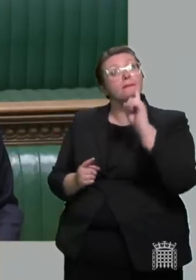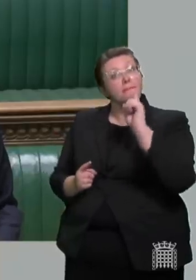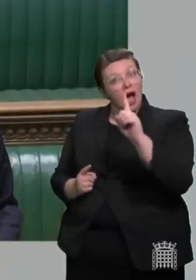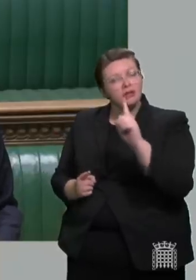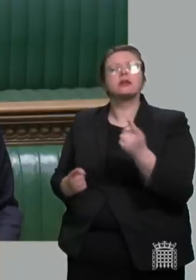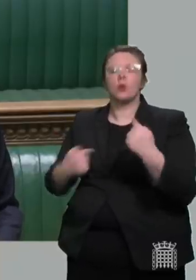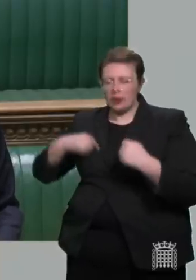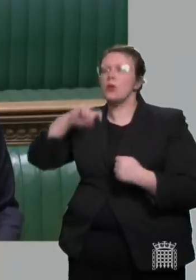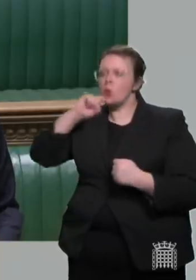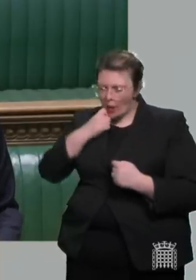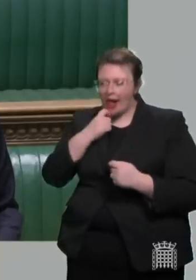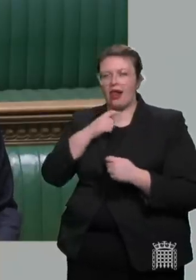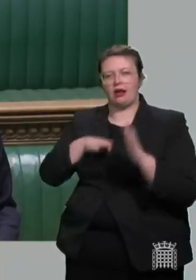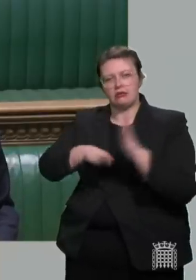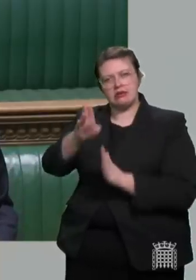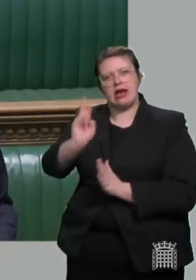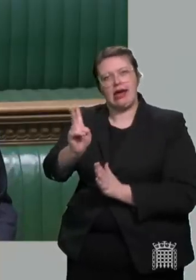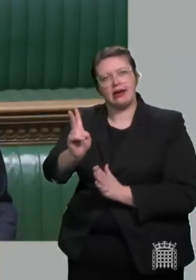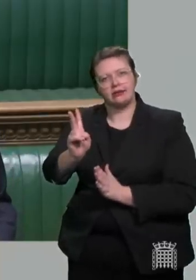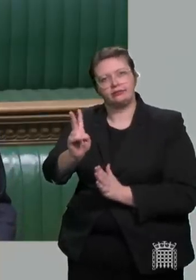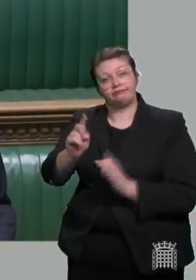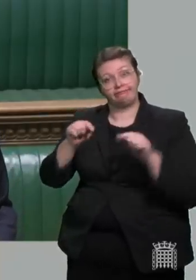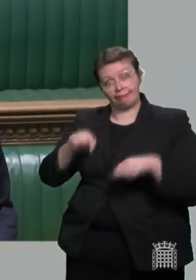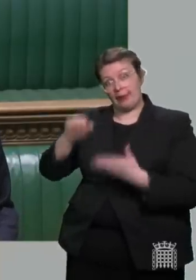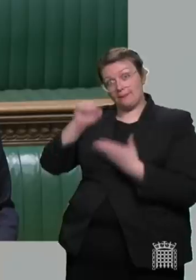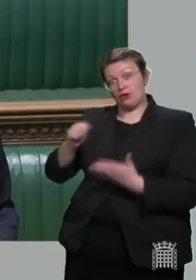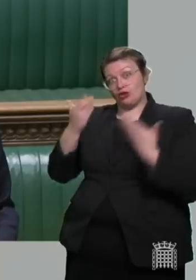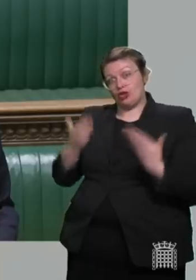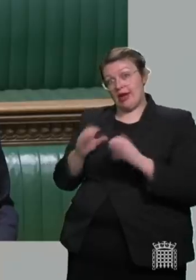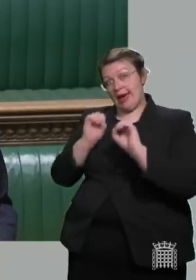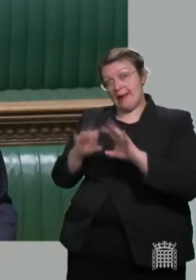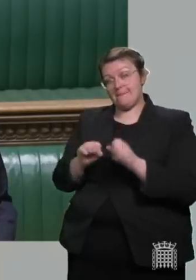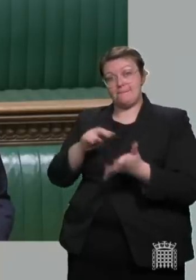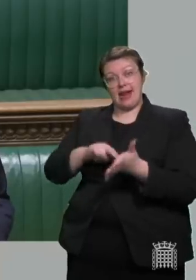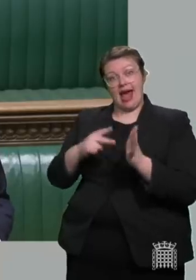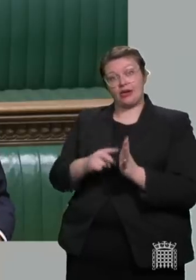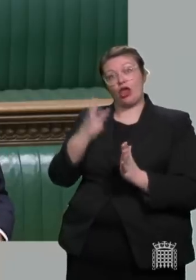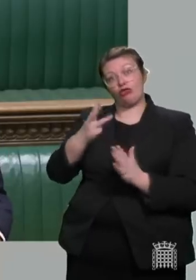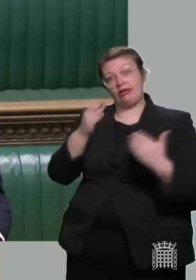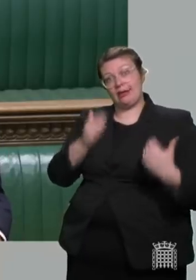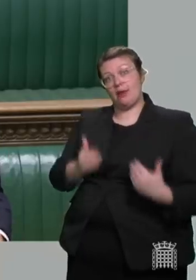moment with a three-part plan to protect the jobs and livelihoods of the British people.